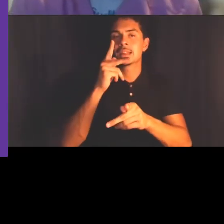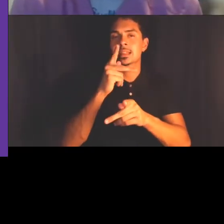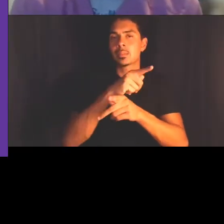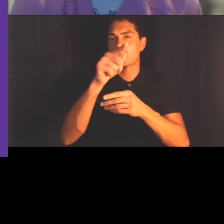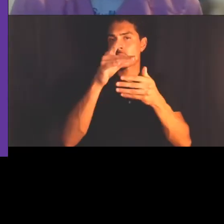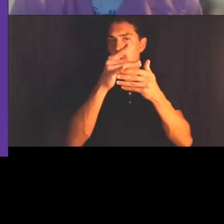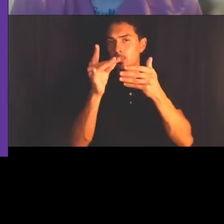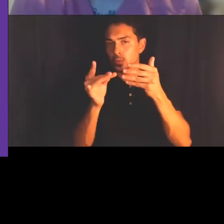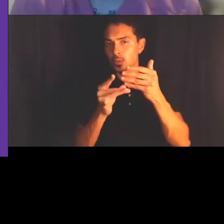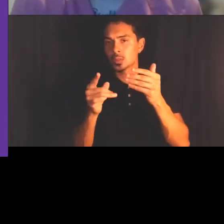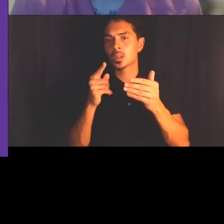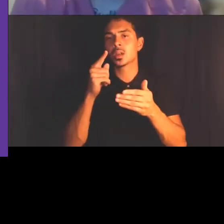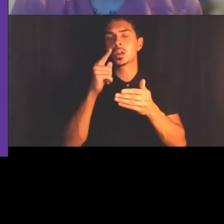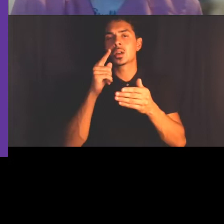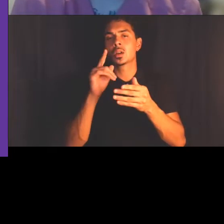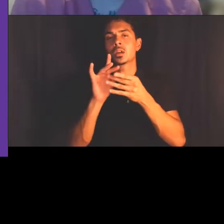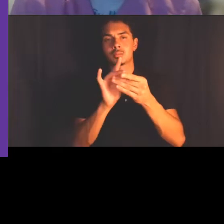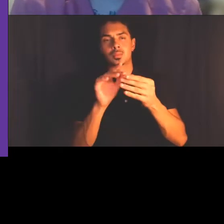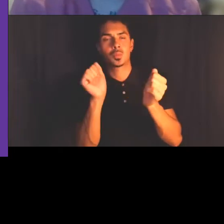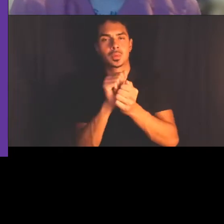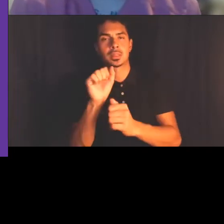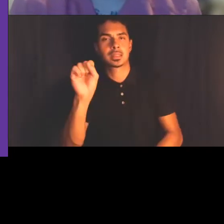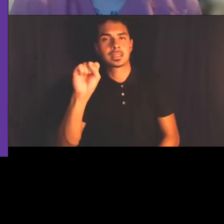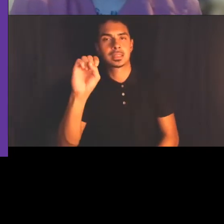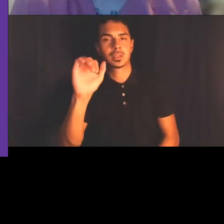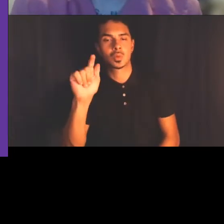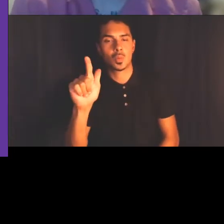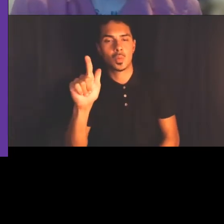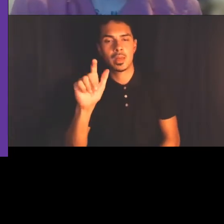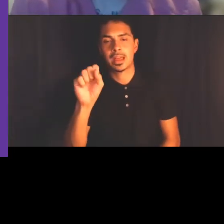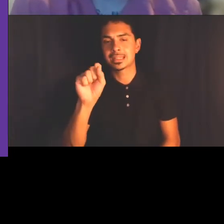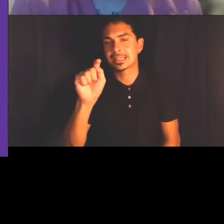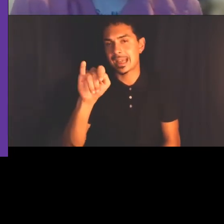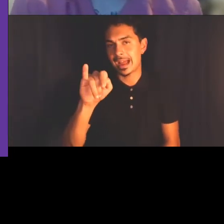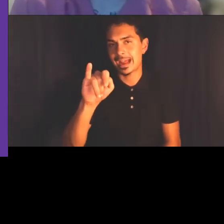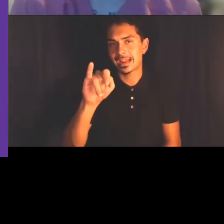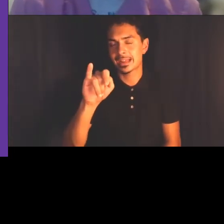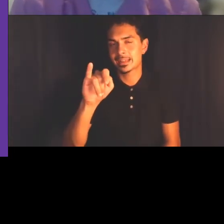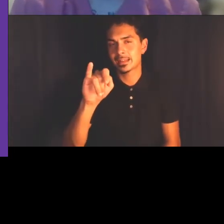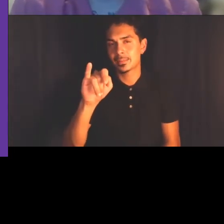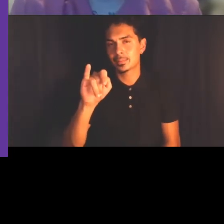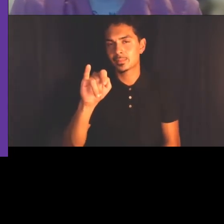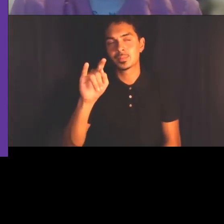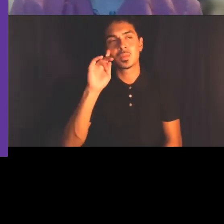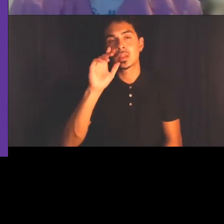when it comes to sexual STI risk, like risk of sexually transmitted infections,